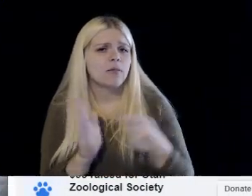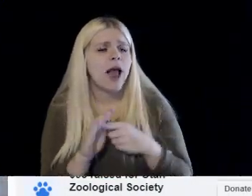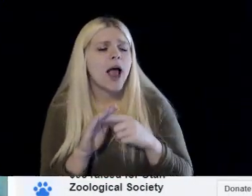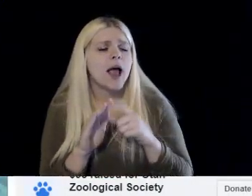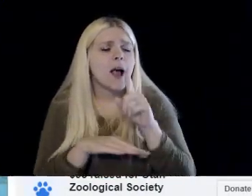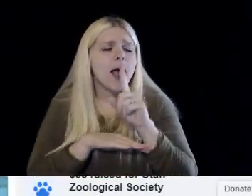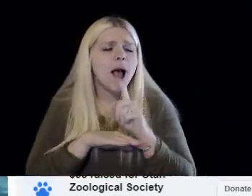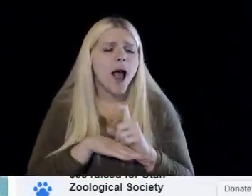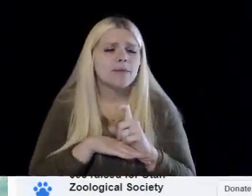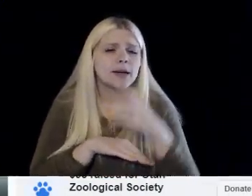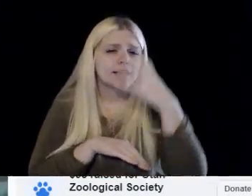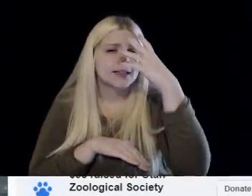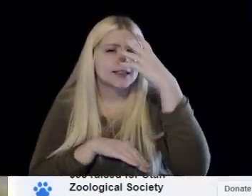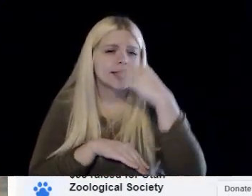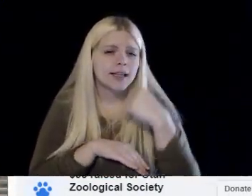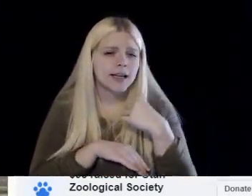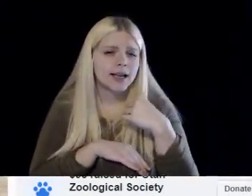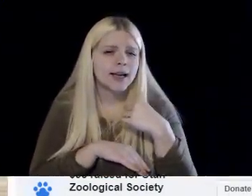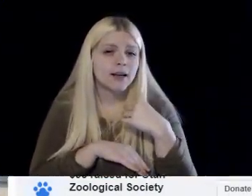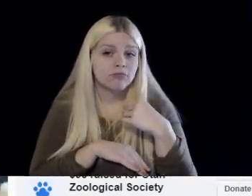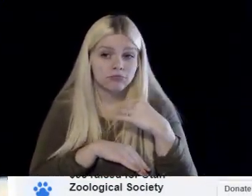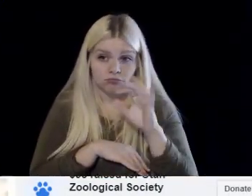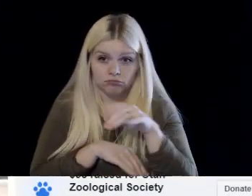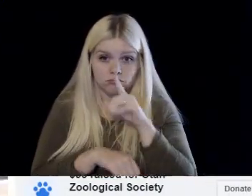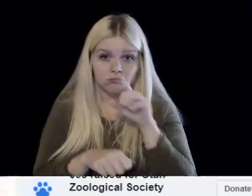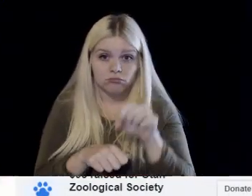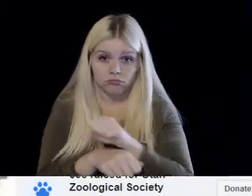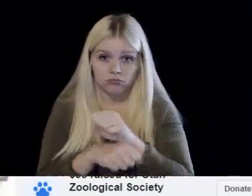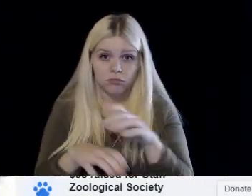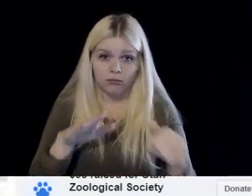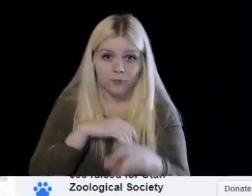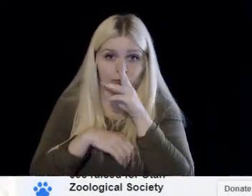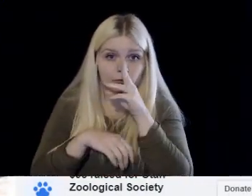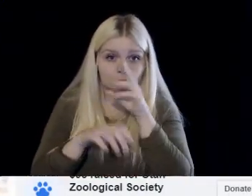Michelle: So they primarily will haul out and sleep on land, but they can take naps underwater.